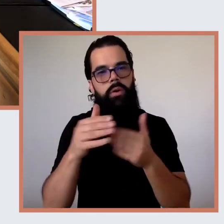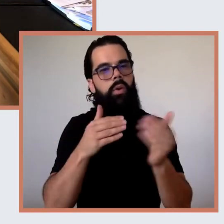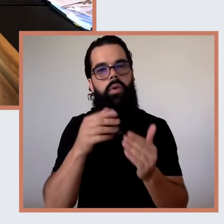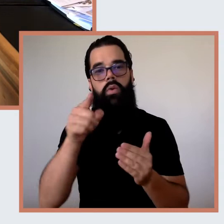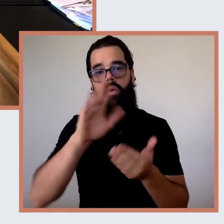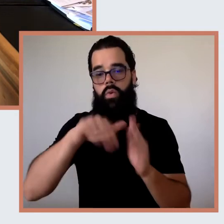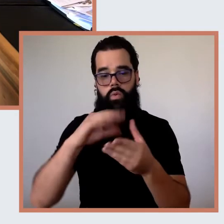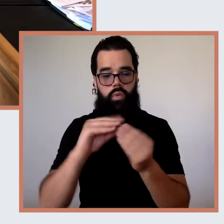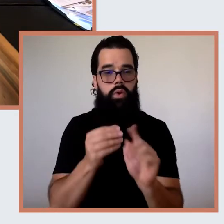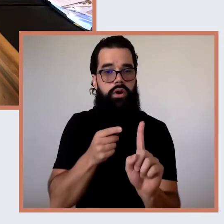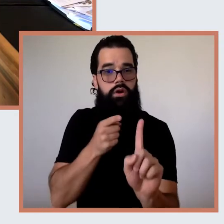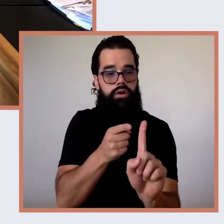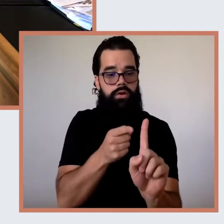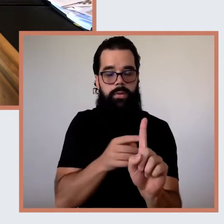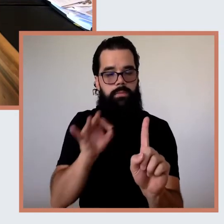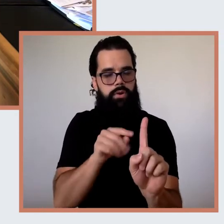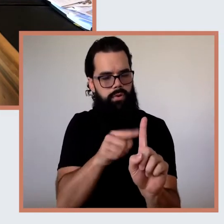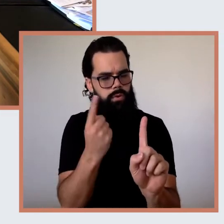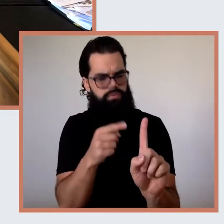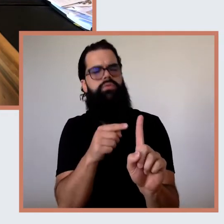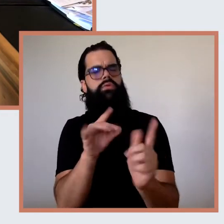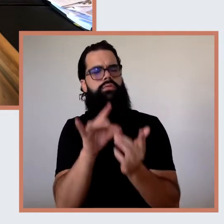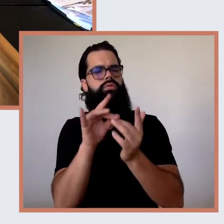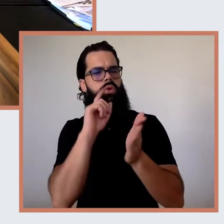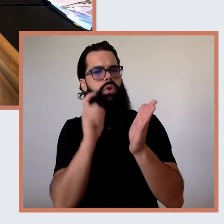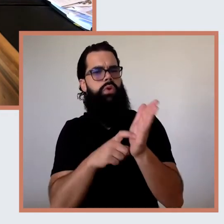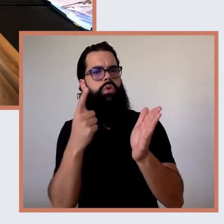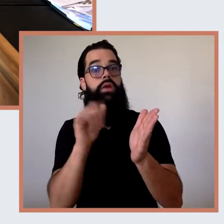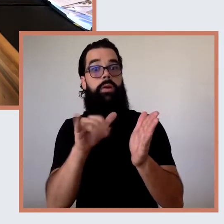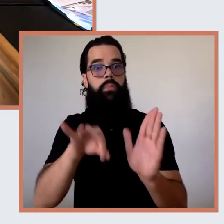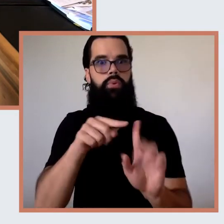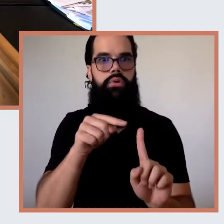Your stories almost immediately, we realize are not cliched.